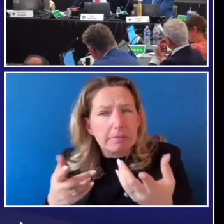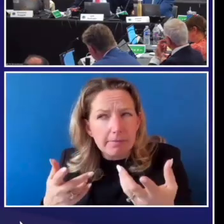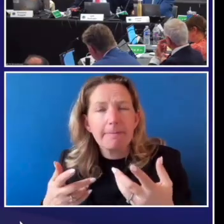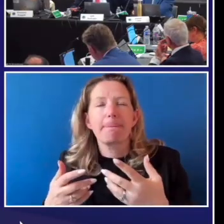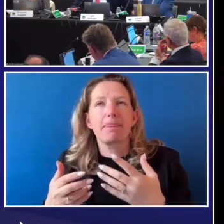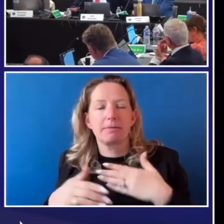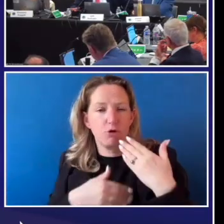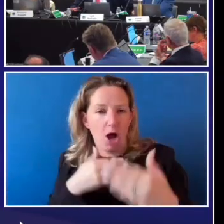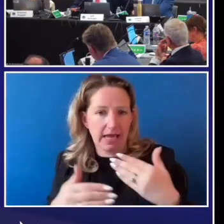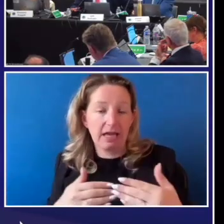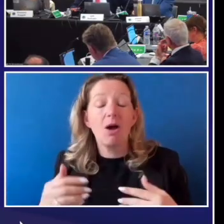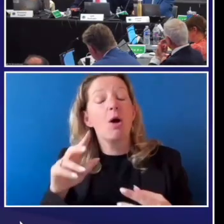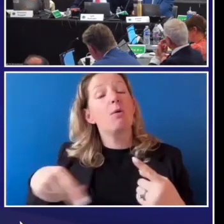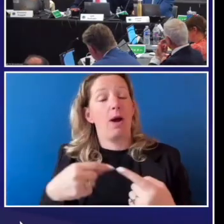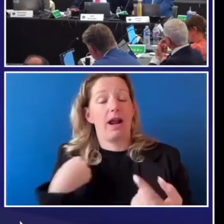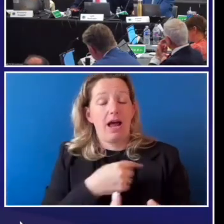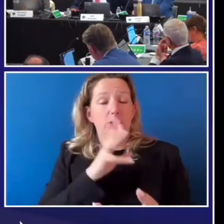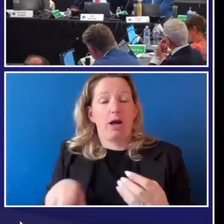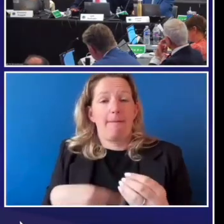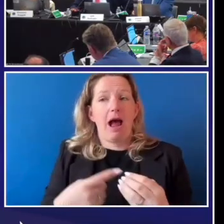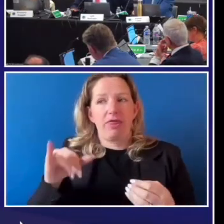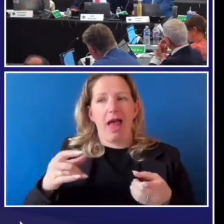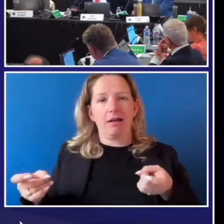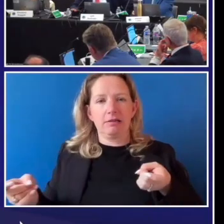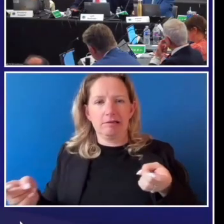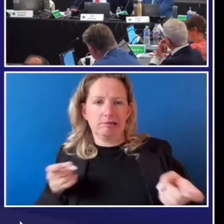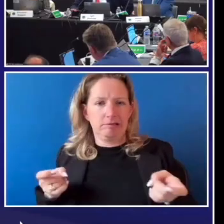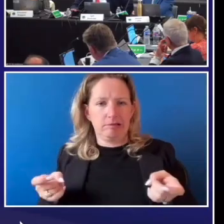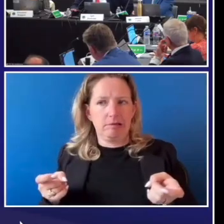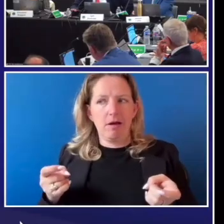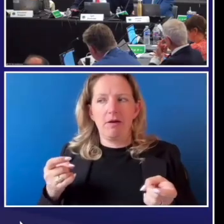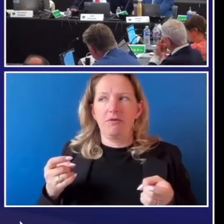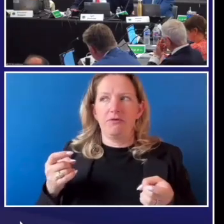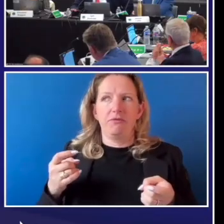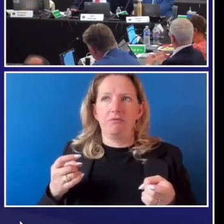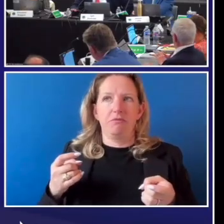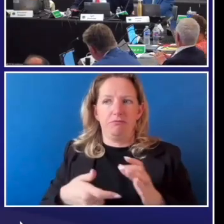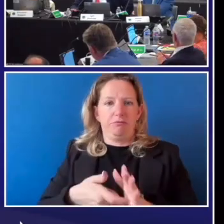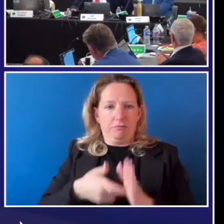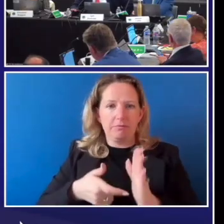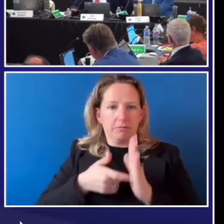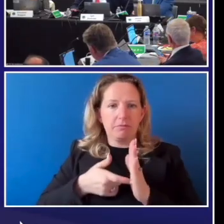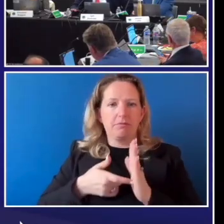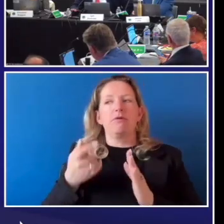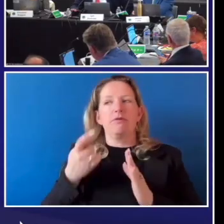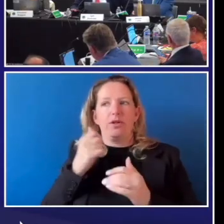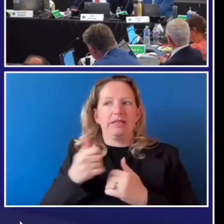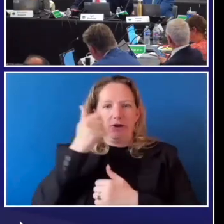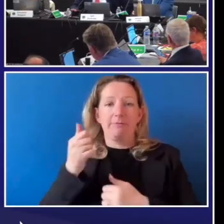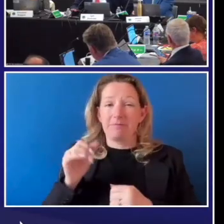Part of it is like, where we give tasks and timelines and things like that. That's generally that generally gets kicked